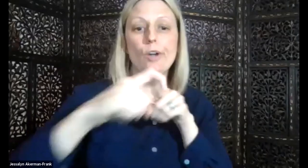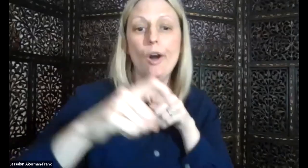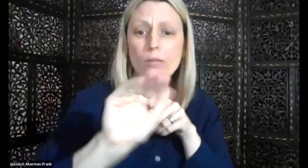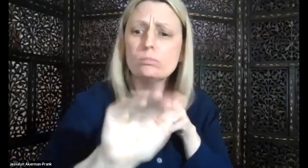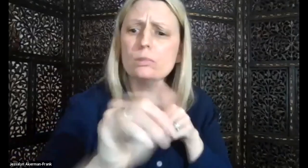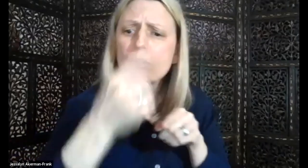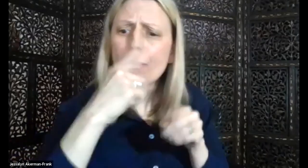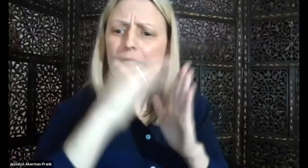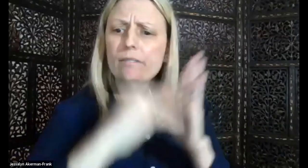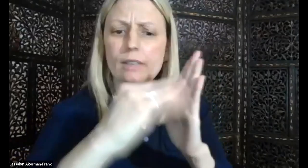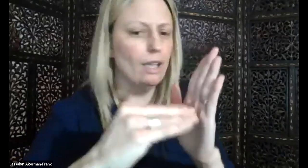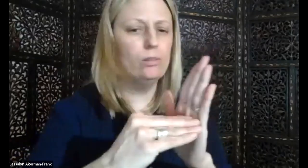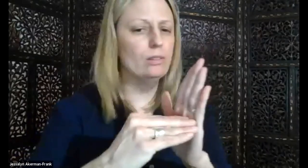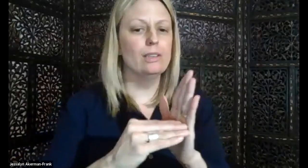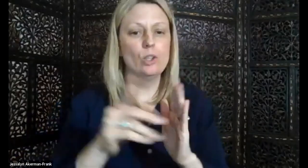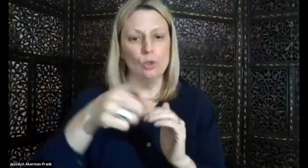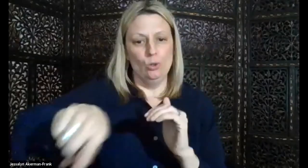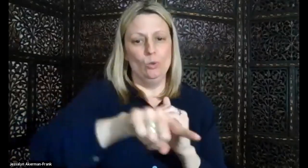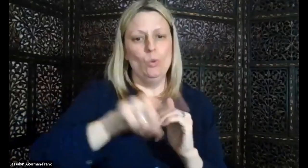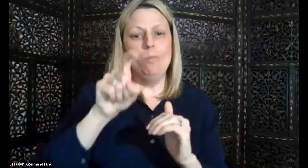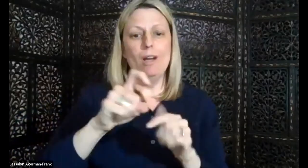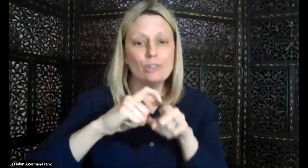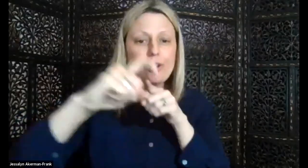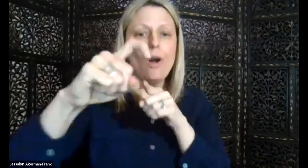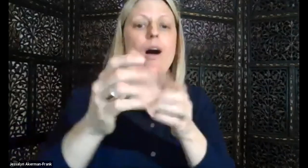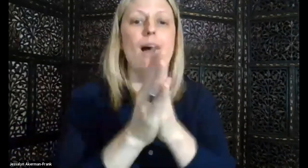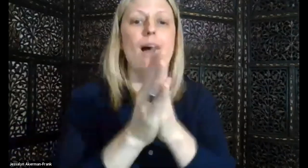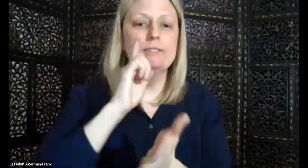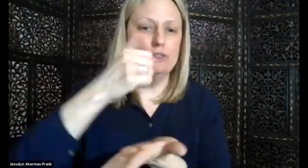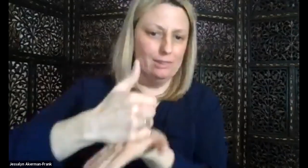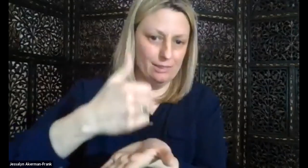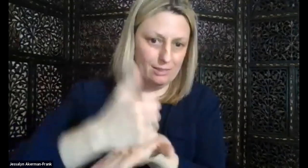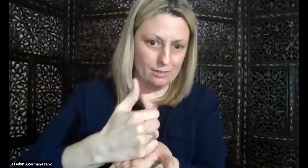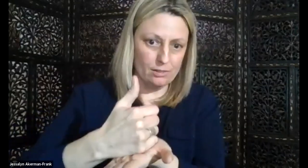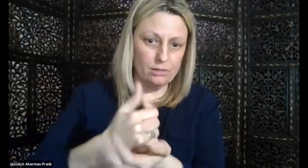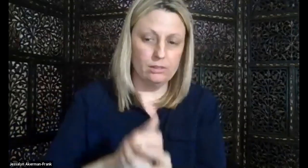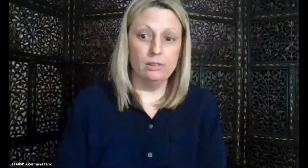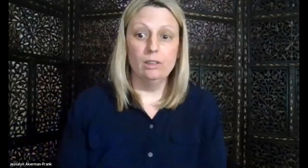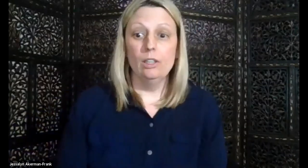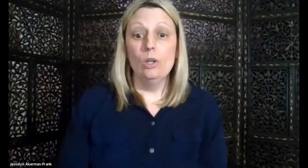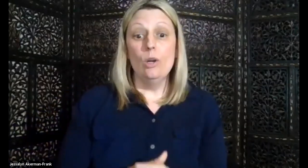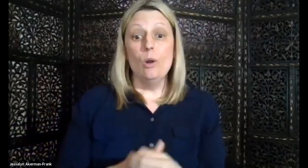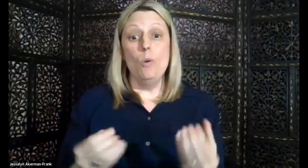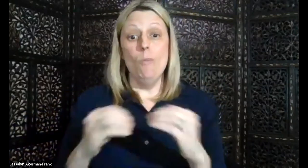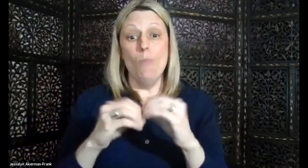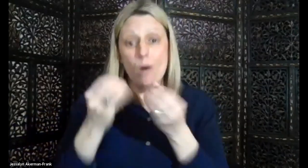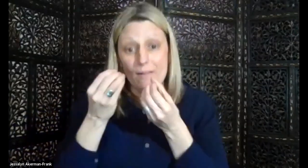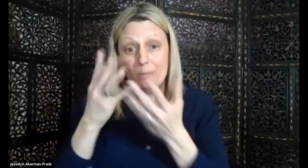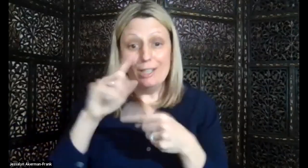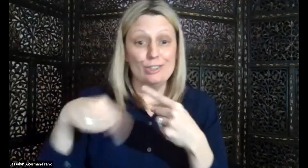security number, it won't ask for you to pay anything, it won't ask for you to fill out